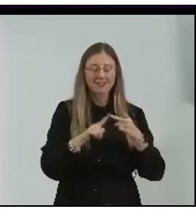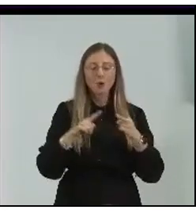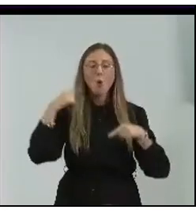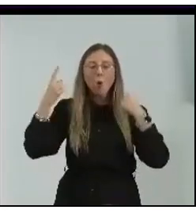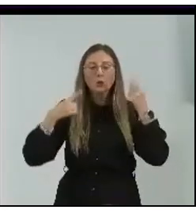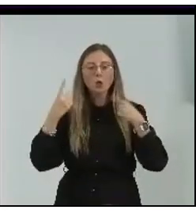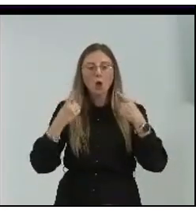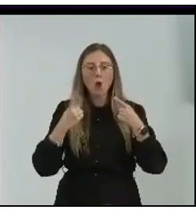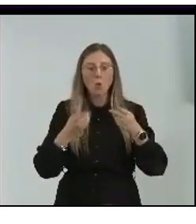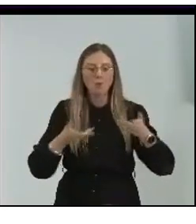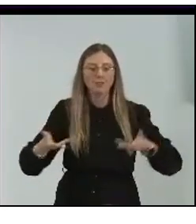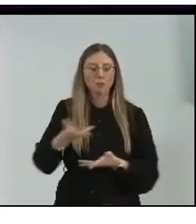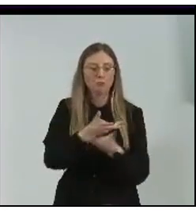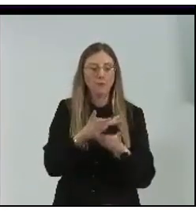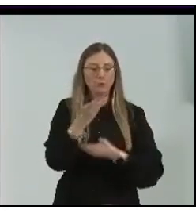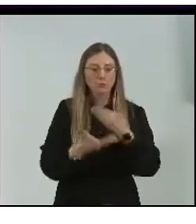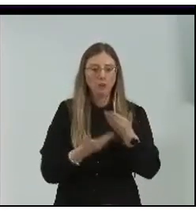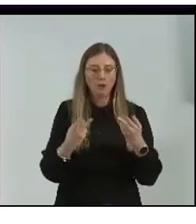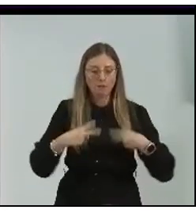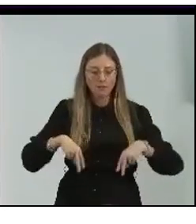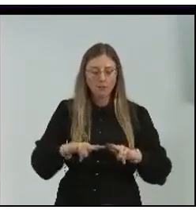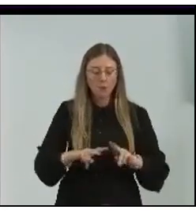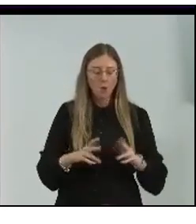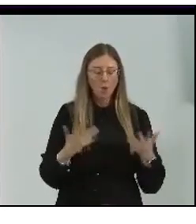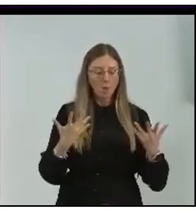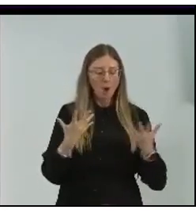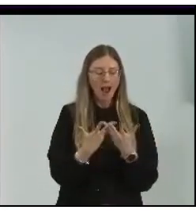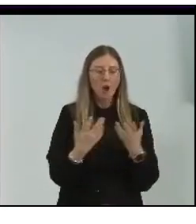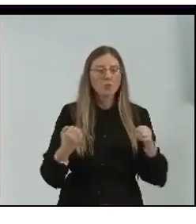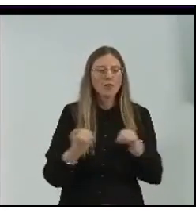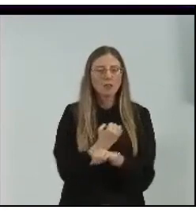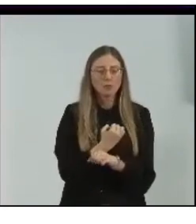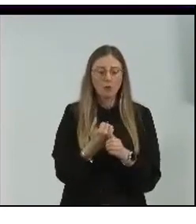But how is that done actually mapping out the entire process?